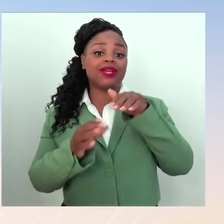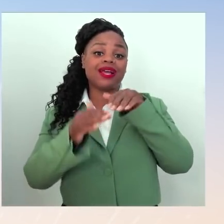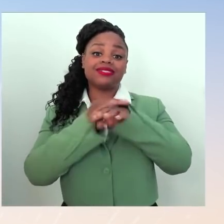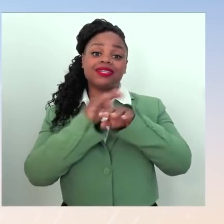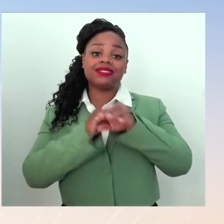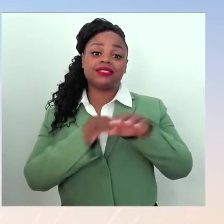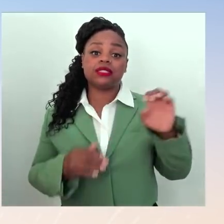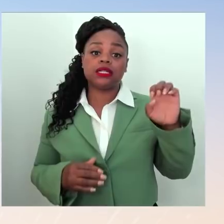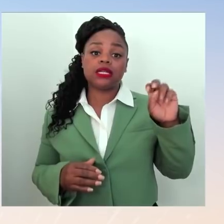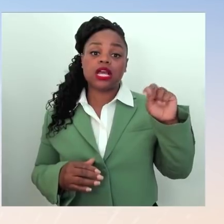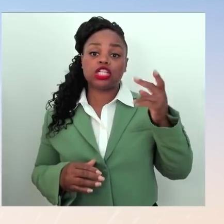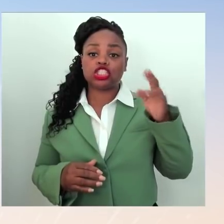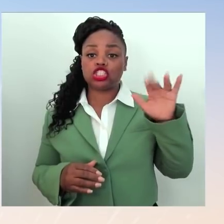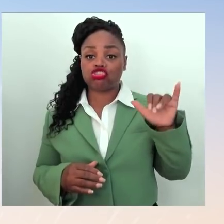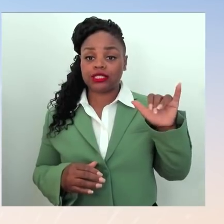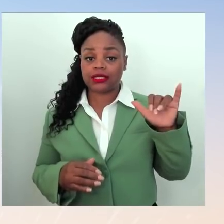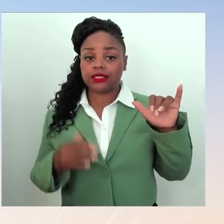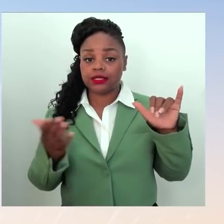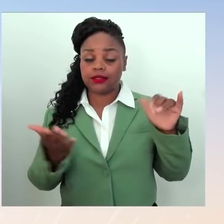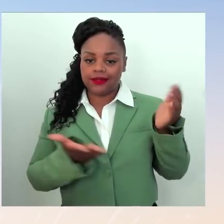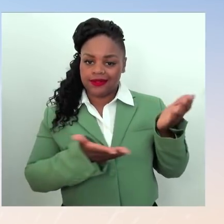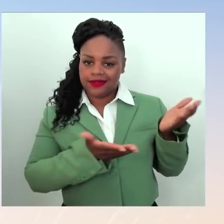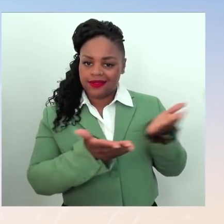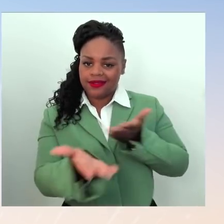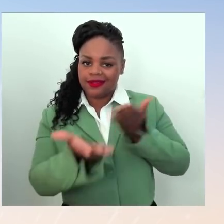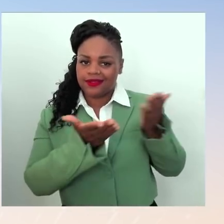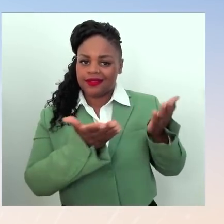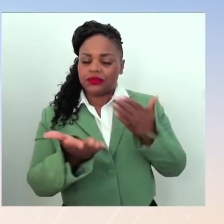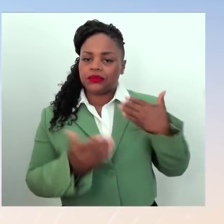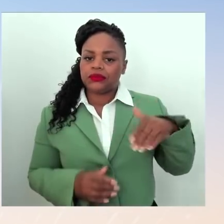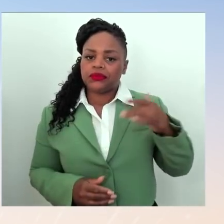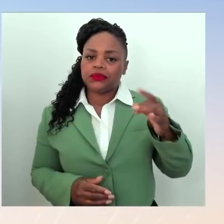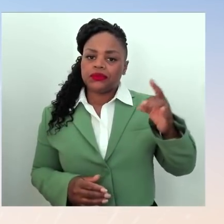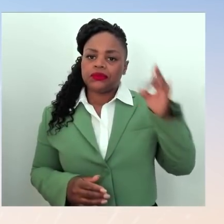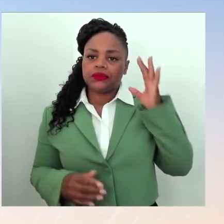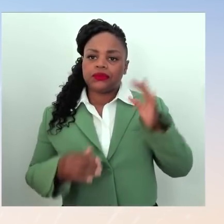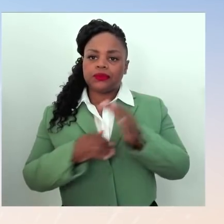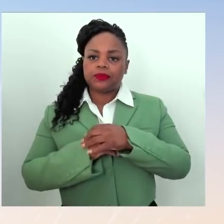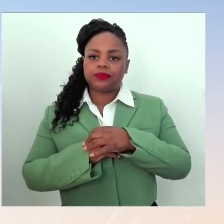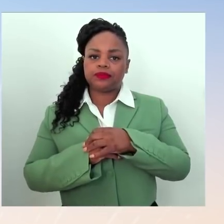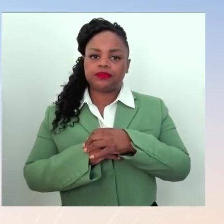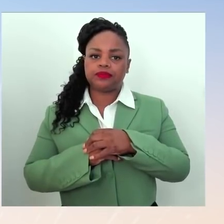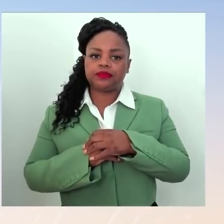we've been working with a range of partners on addressing what could be a natural gas shortage.